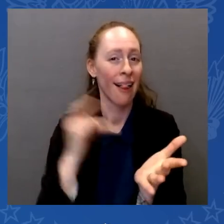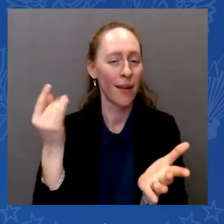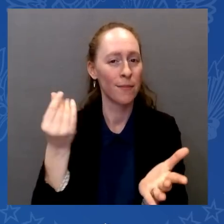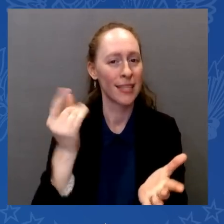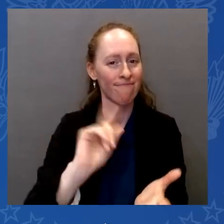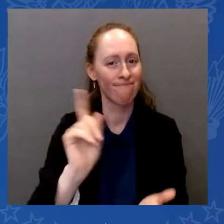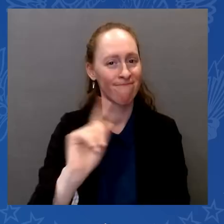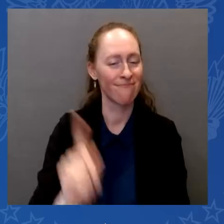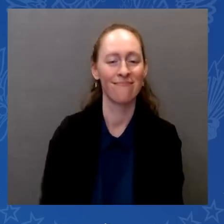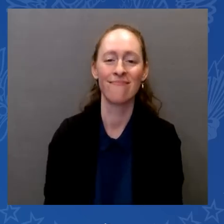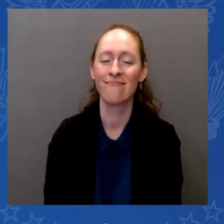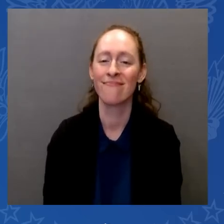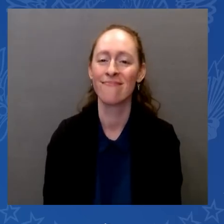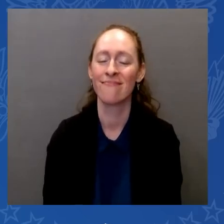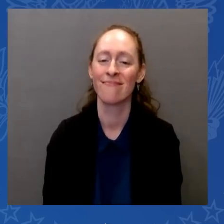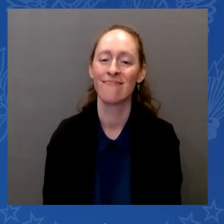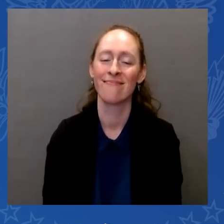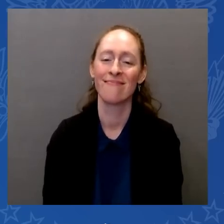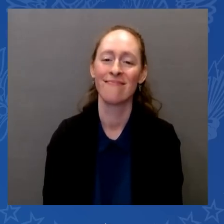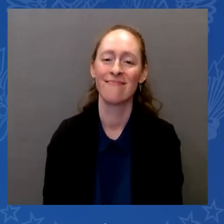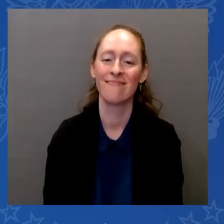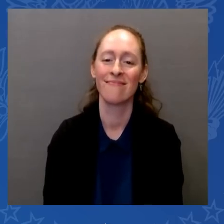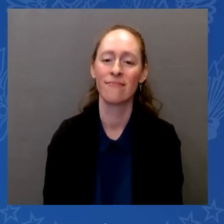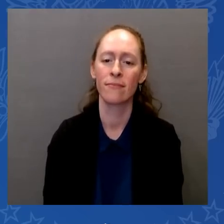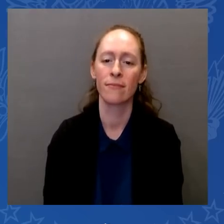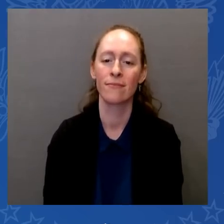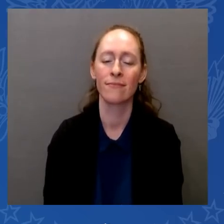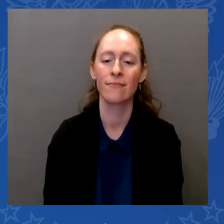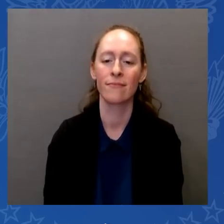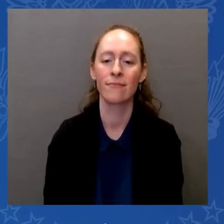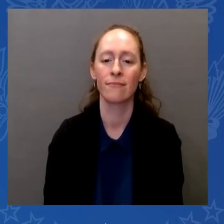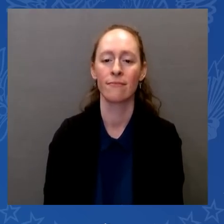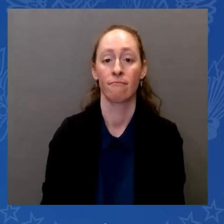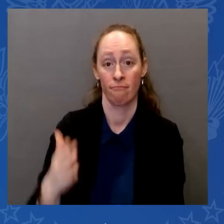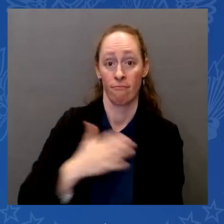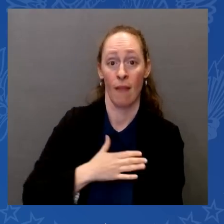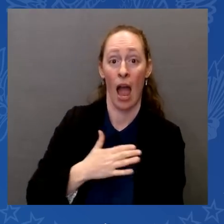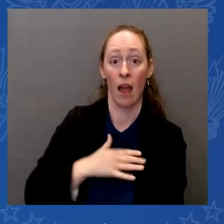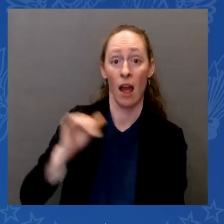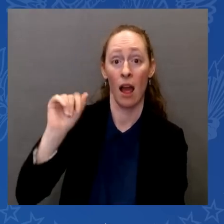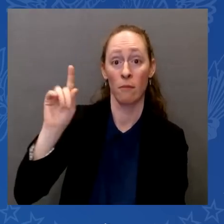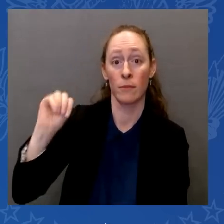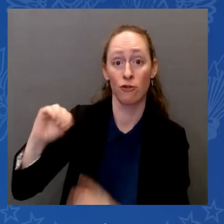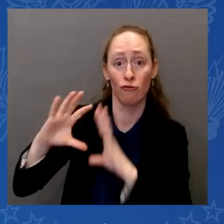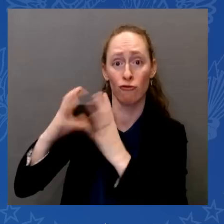to the middle class that folks can actually afford. But don't take my word for it.